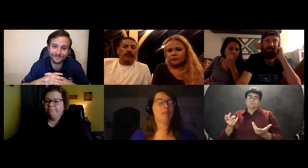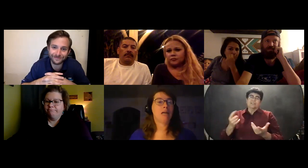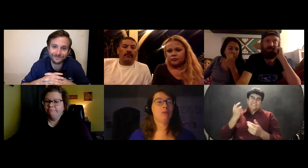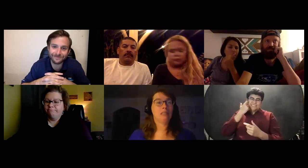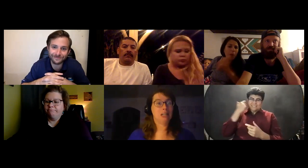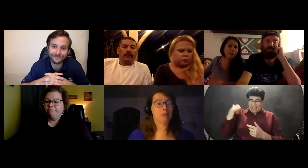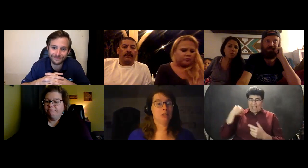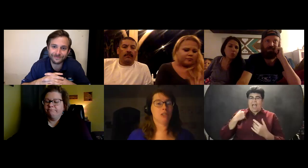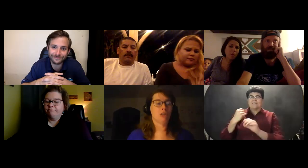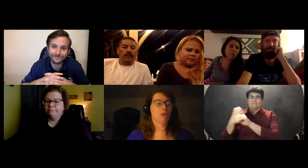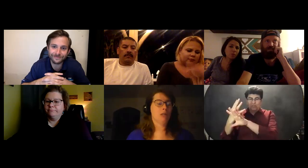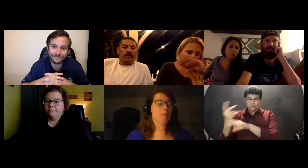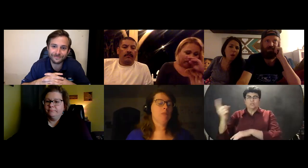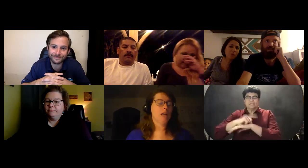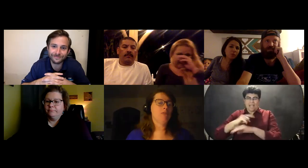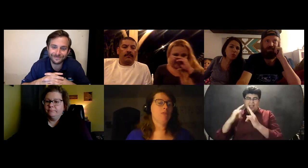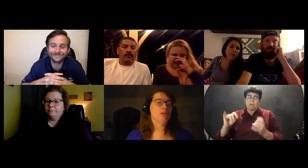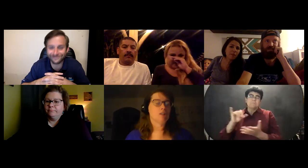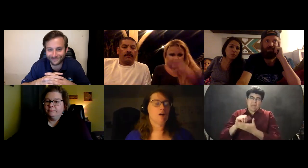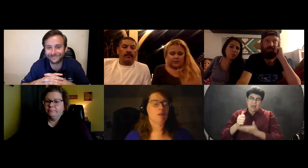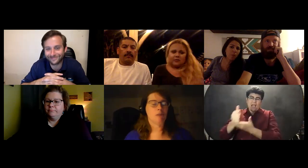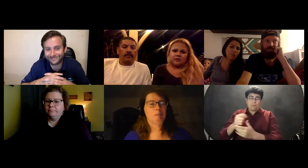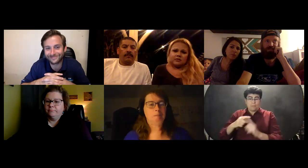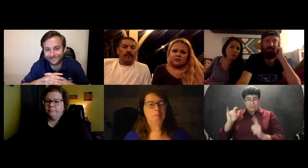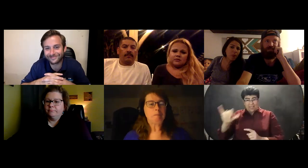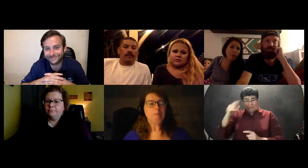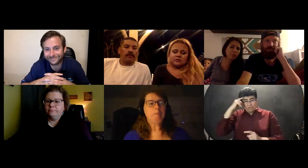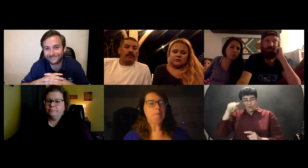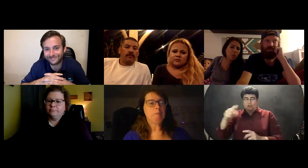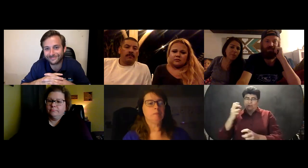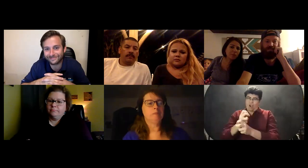really helped her so that for her is the hard part